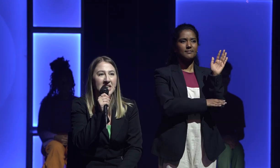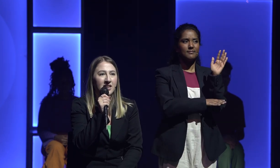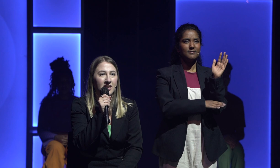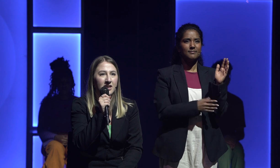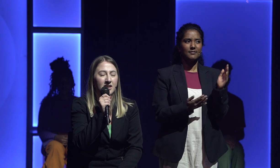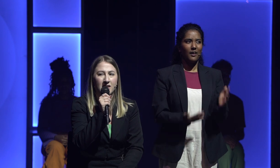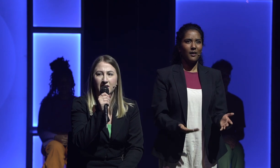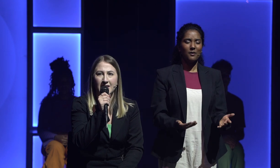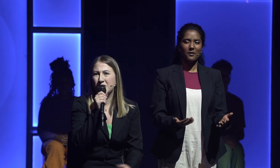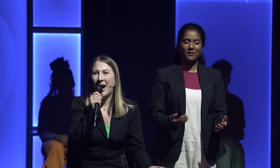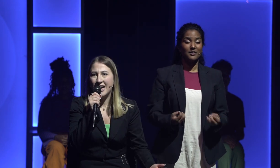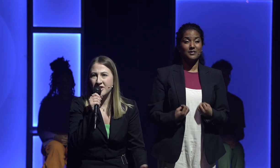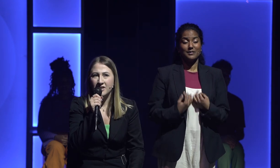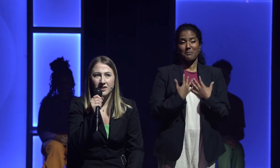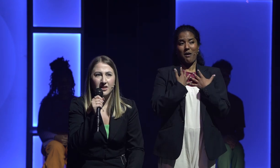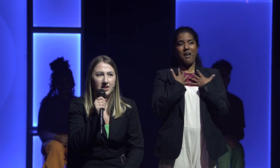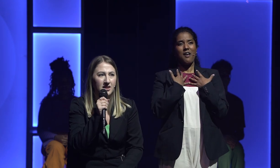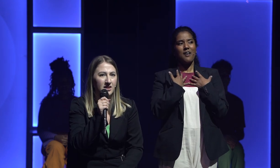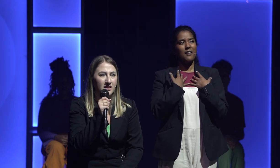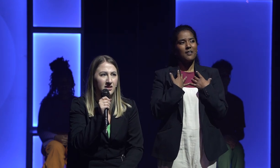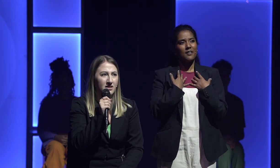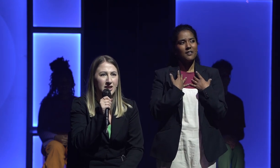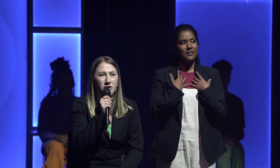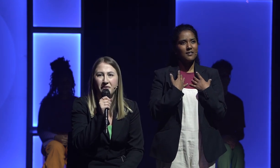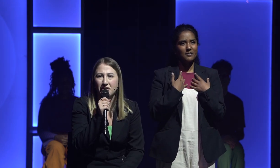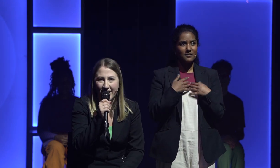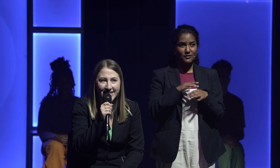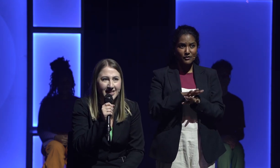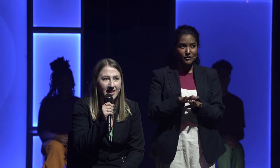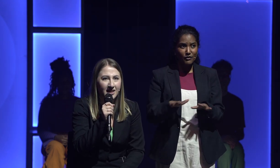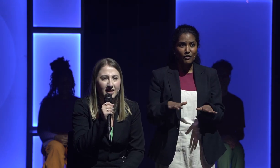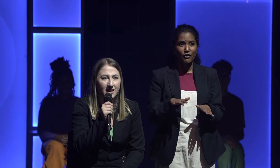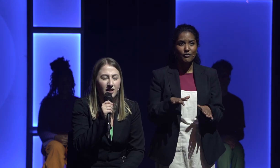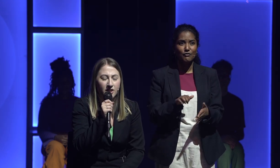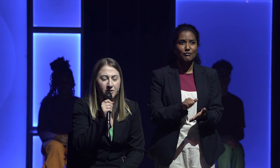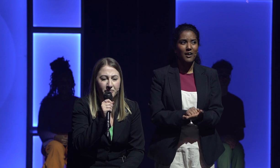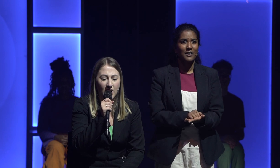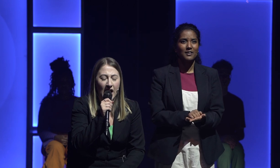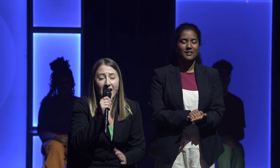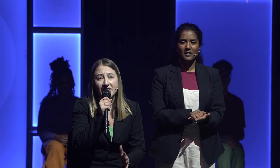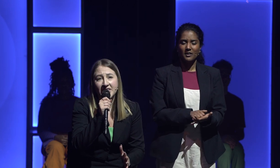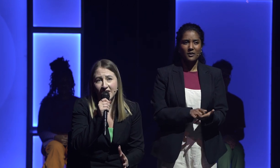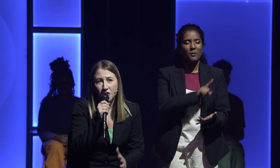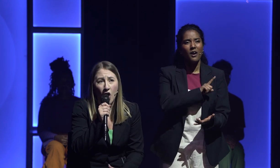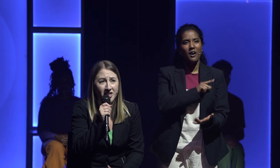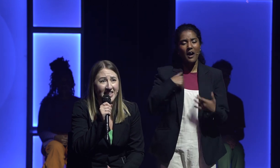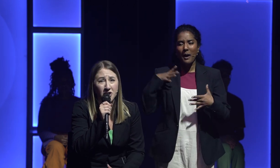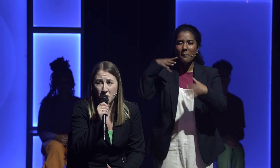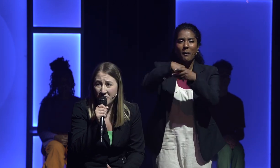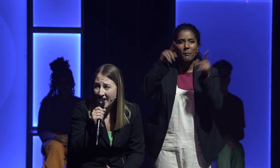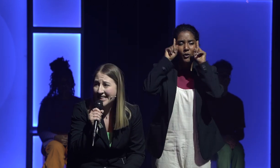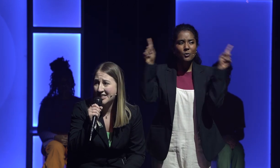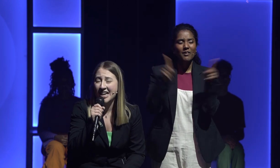inspiring. It doesn't feel right. Cos ever since I started, this university